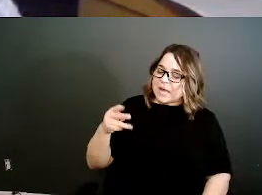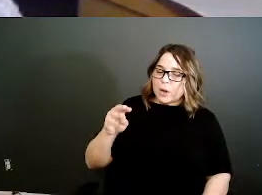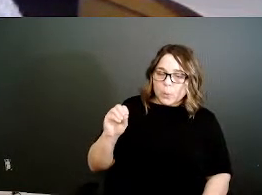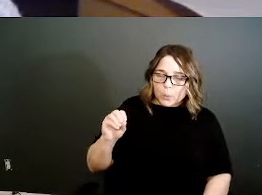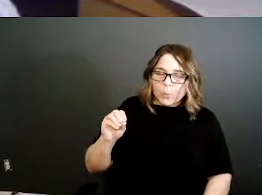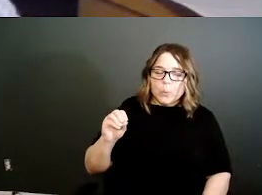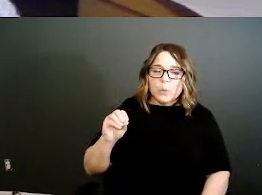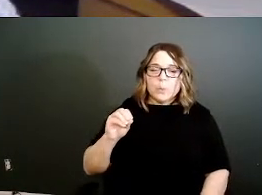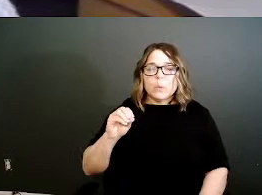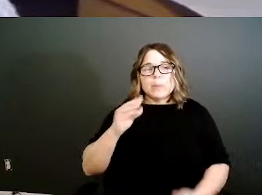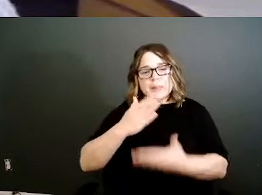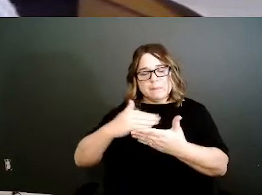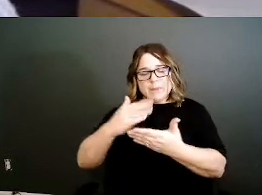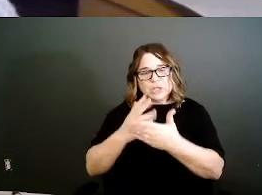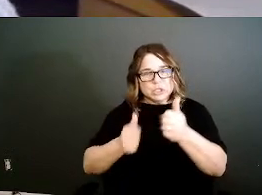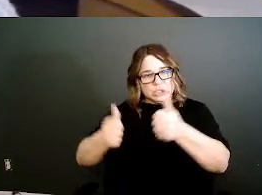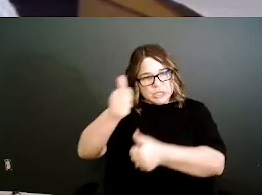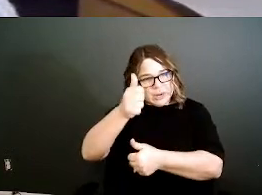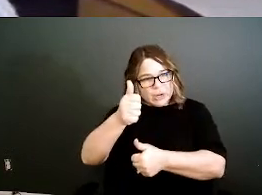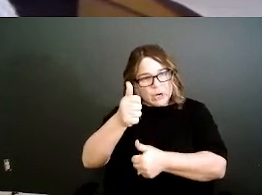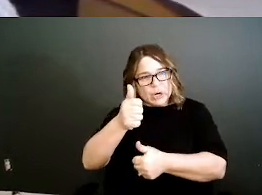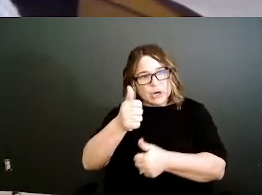I MEAN, WE GO LINE BY